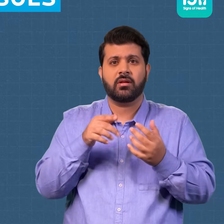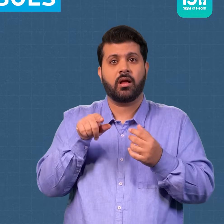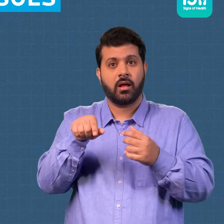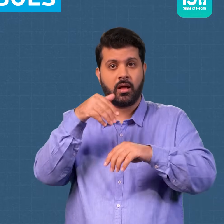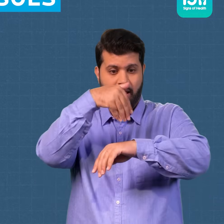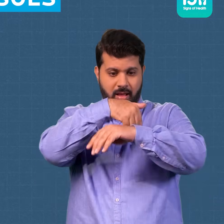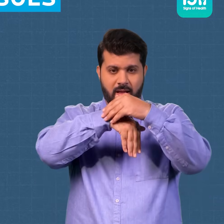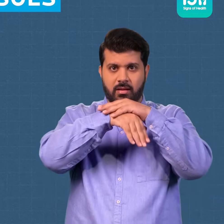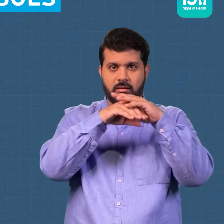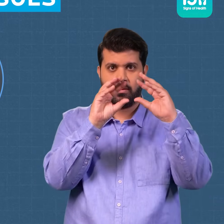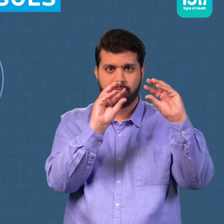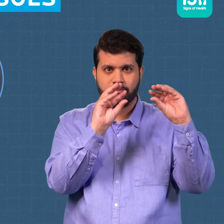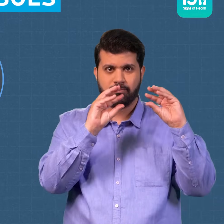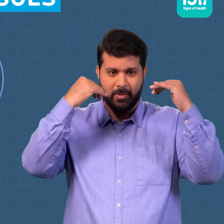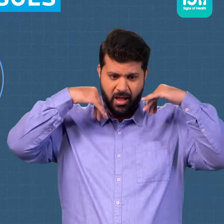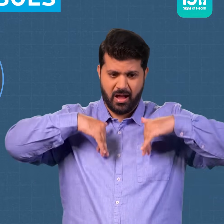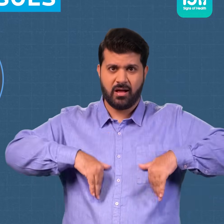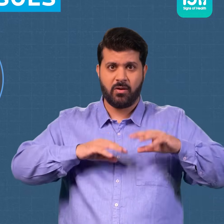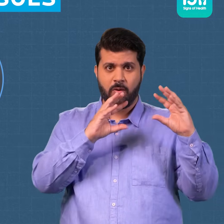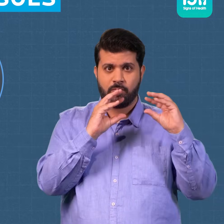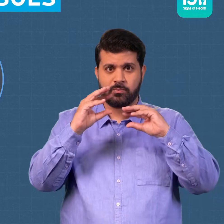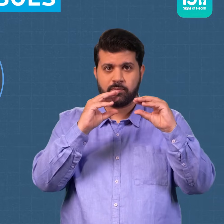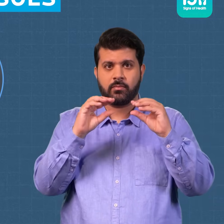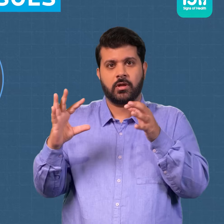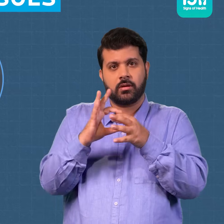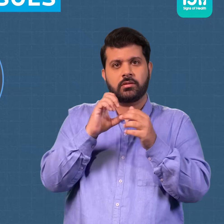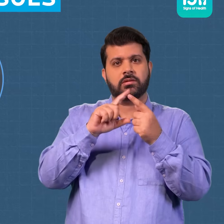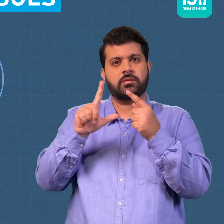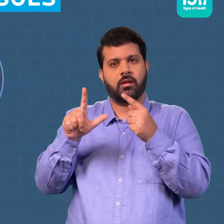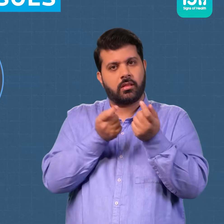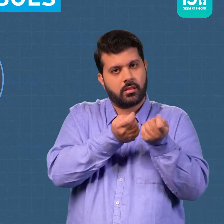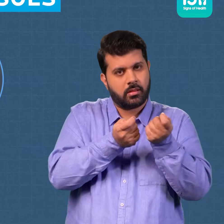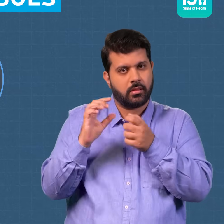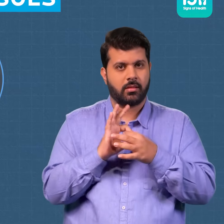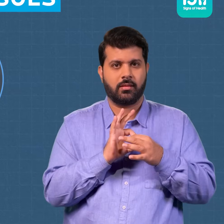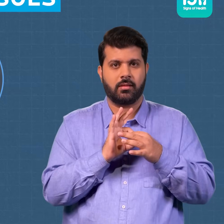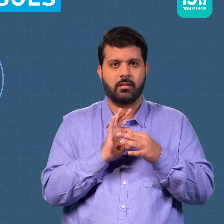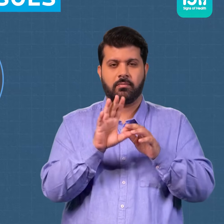Tissues are groups of similar cells that work together to perform a specific function.